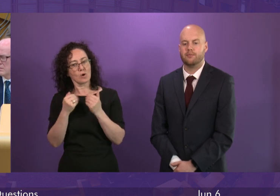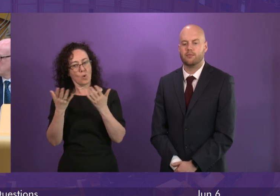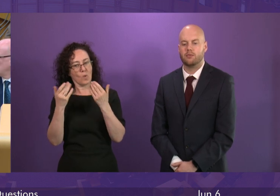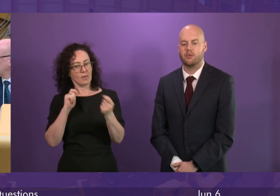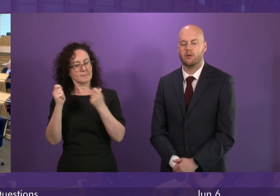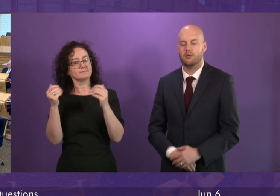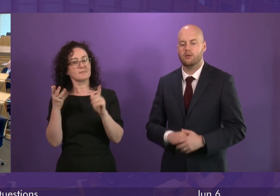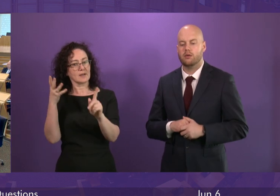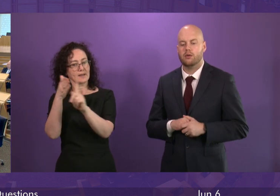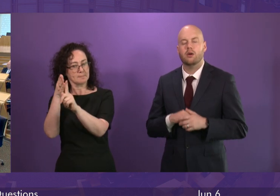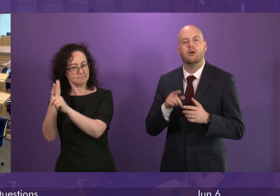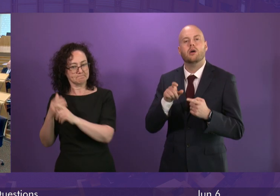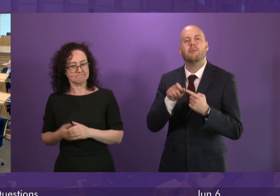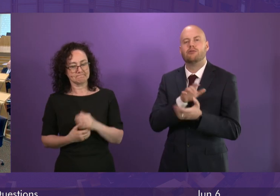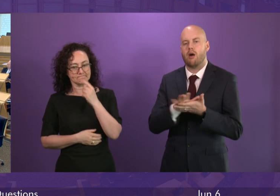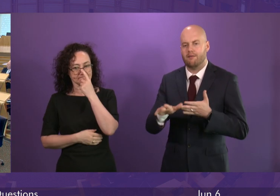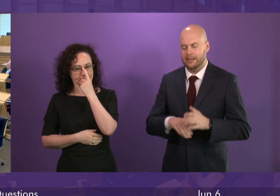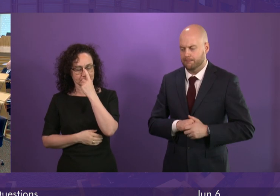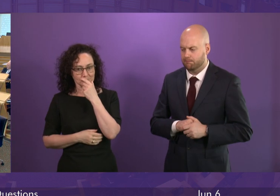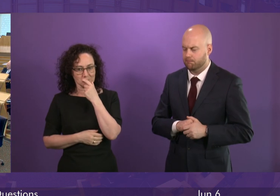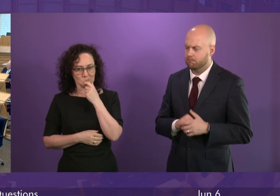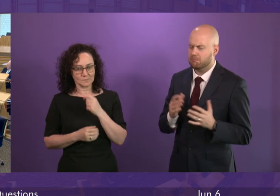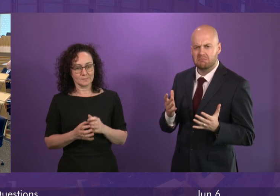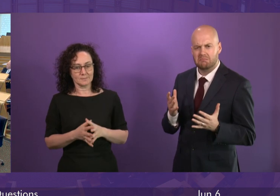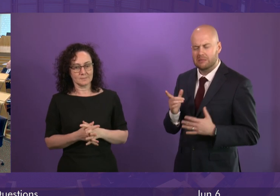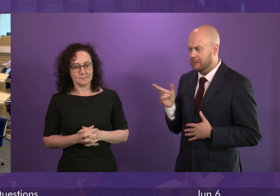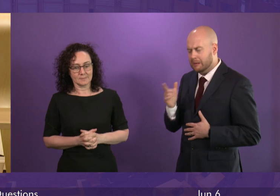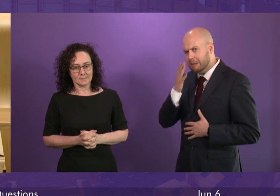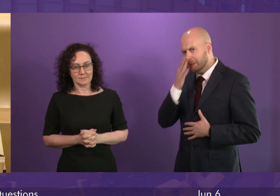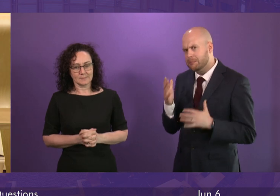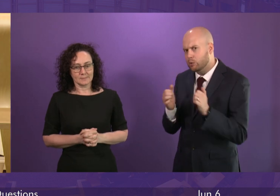Patrick Harvie: The Deputy First Minister seems to disagree with the First Minister,